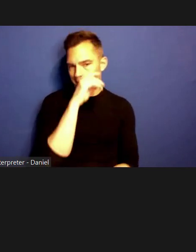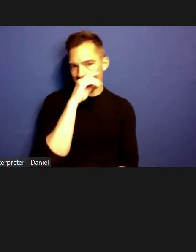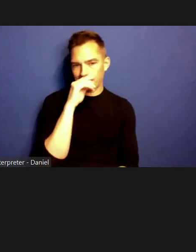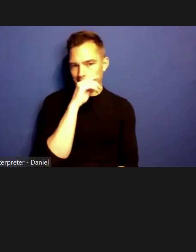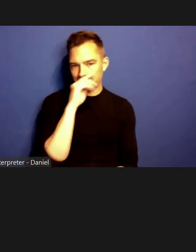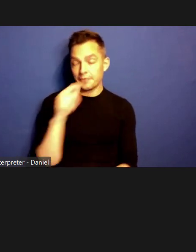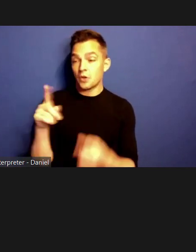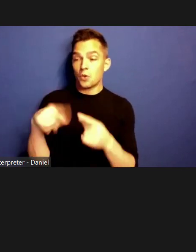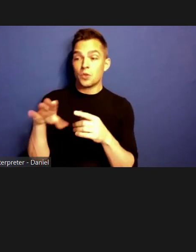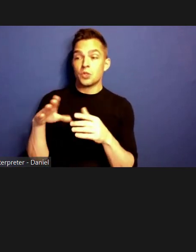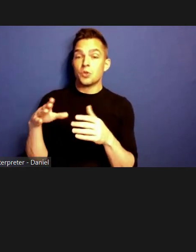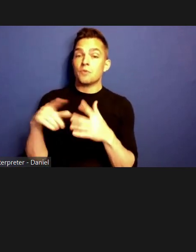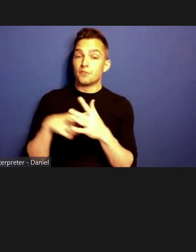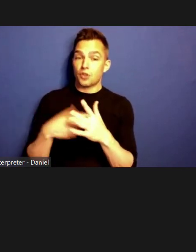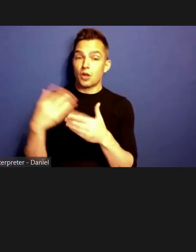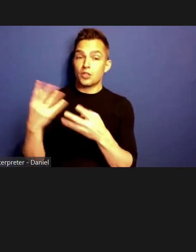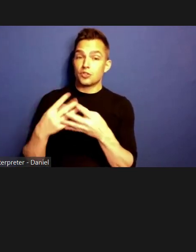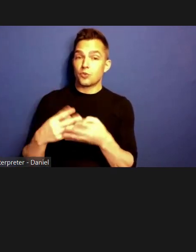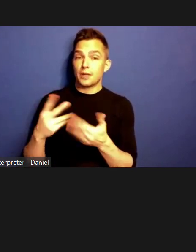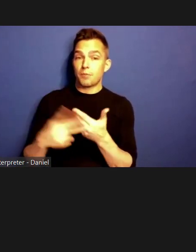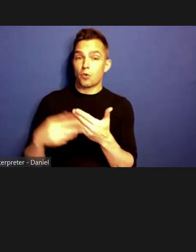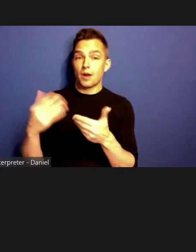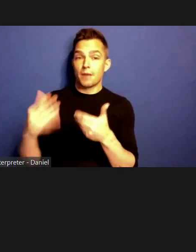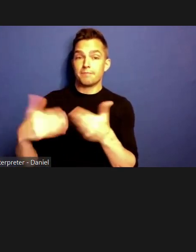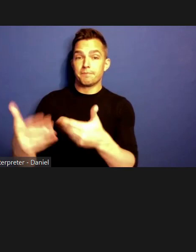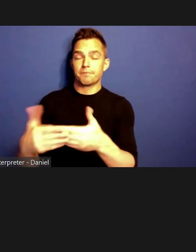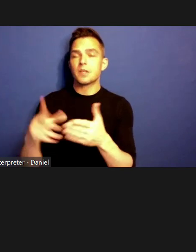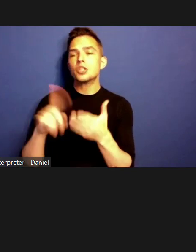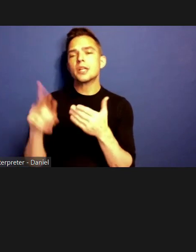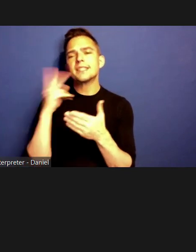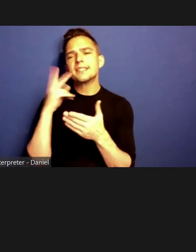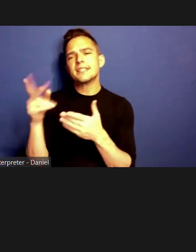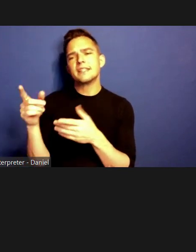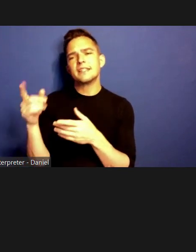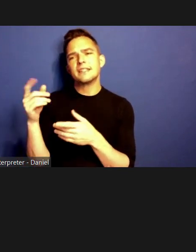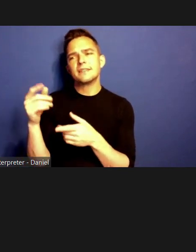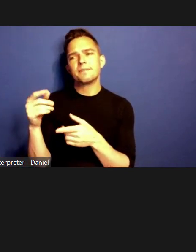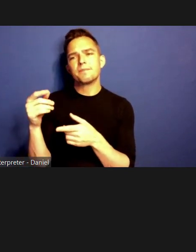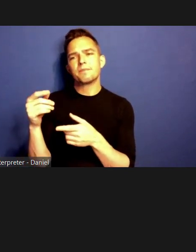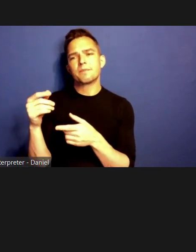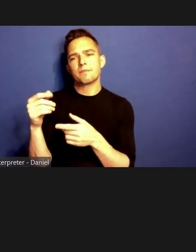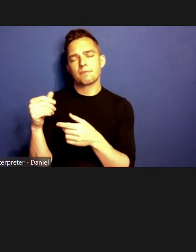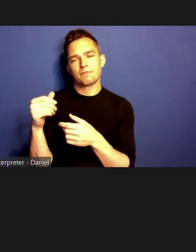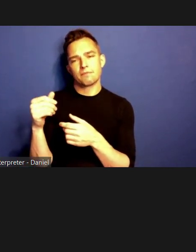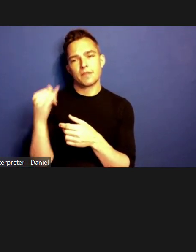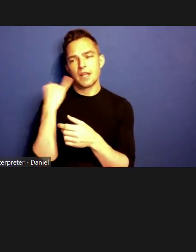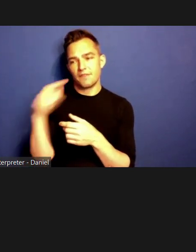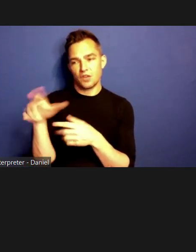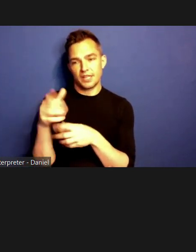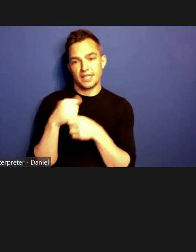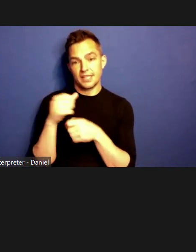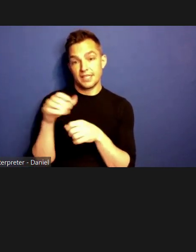to see if you're getting similar pass and refer percentages as you see here.